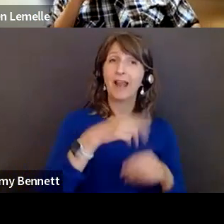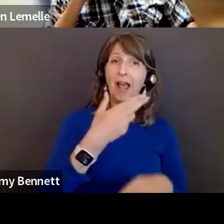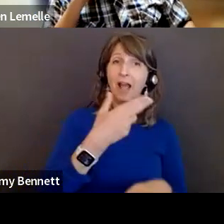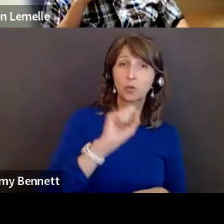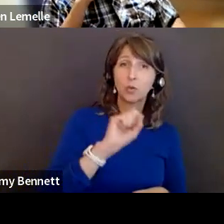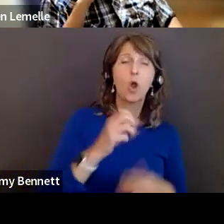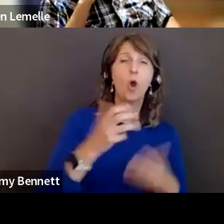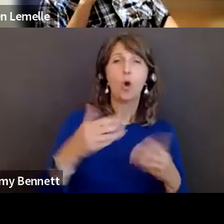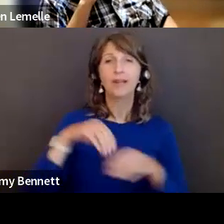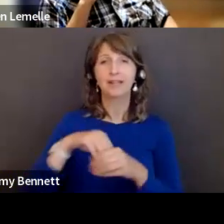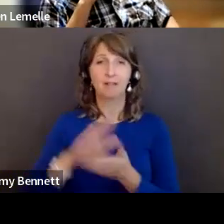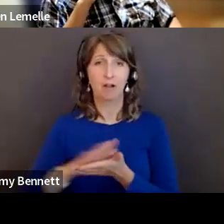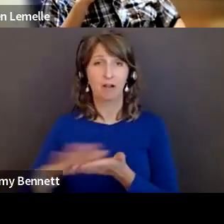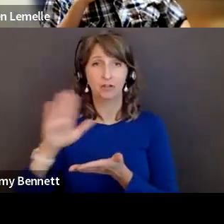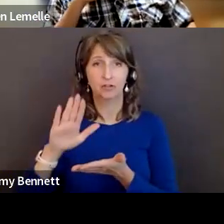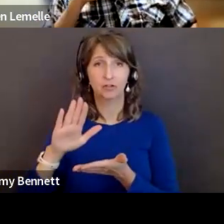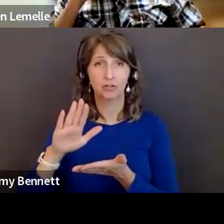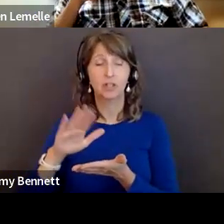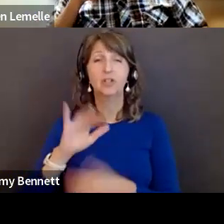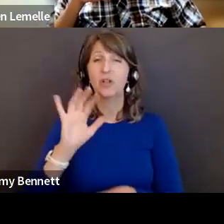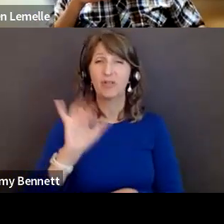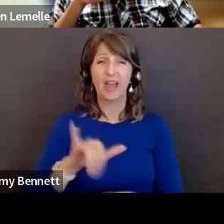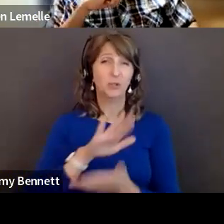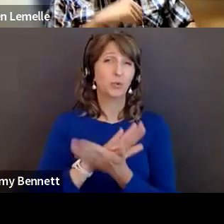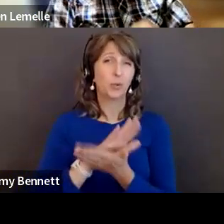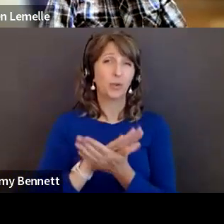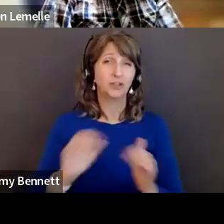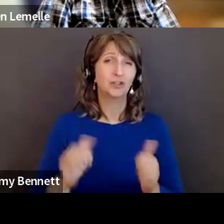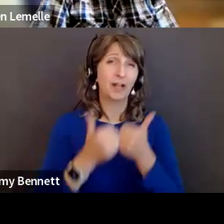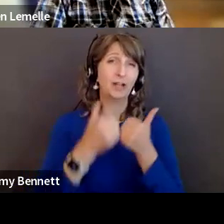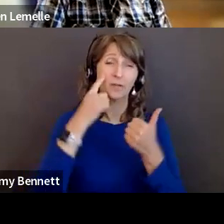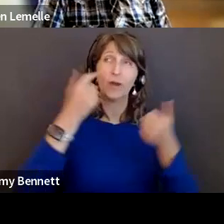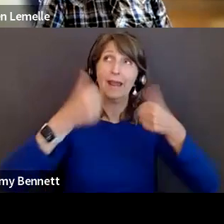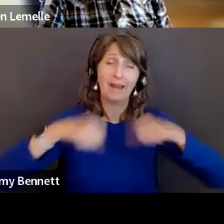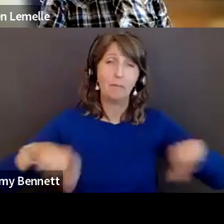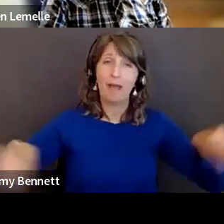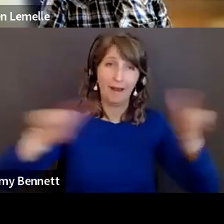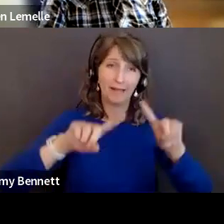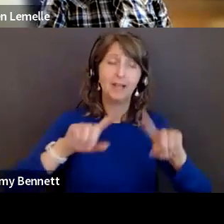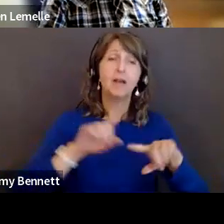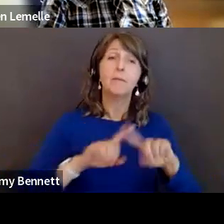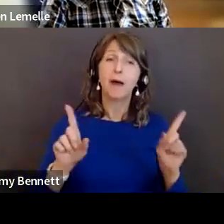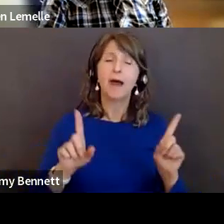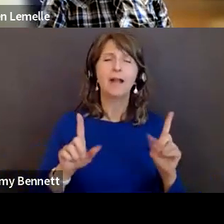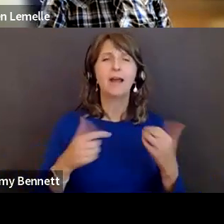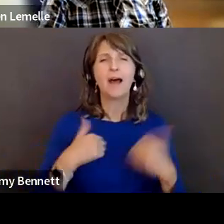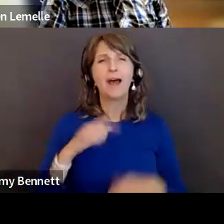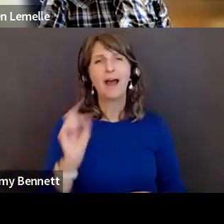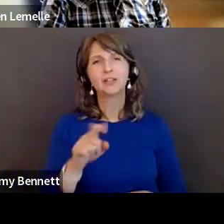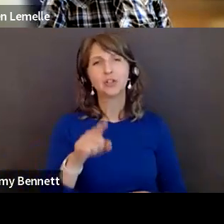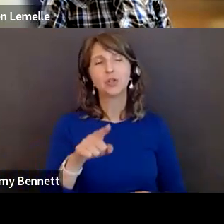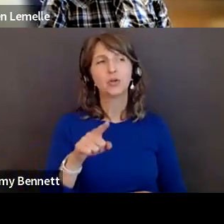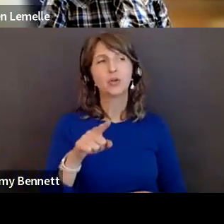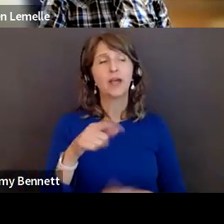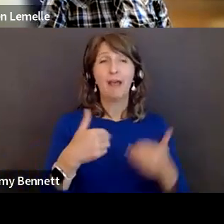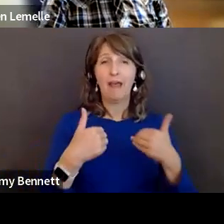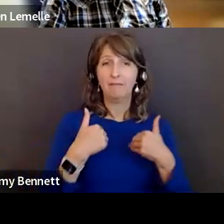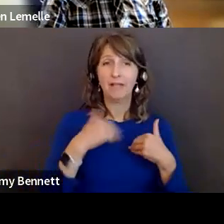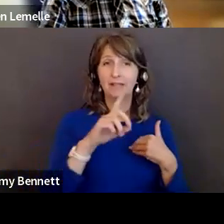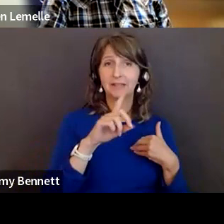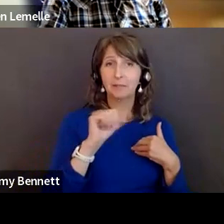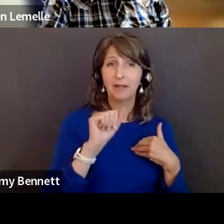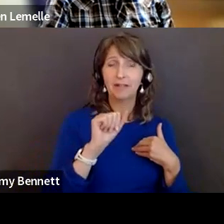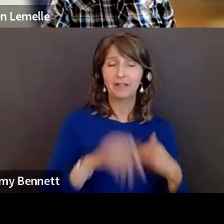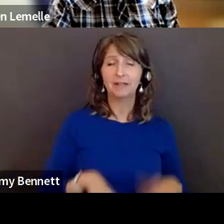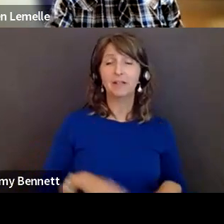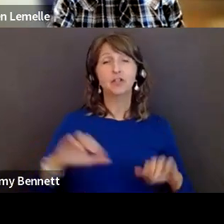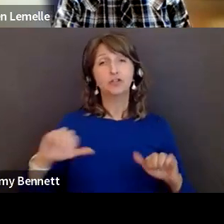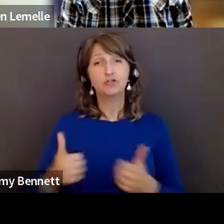That in itself is a challenge right for anyone. So how has, has, living with the civilian and having those challenges in your educational process sort of either impacted what you do on a day basis or what you want to do in the future.